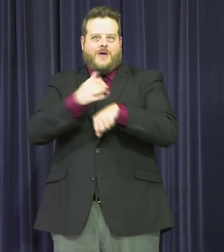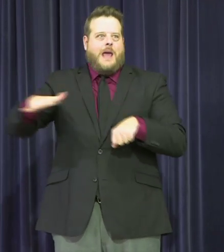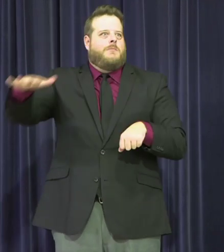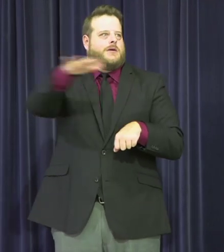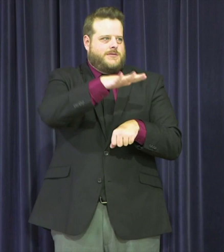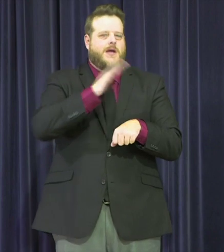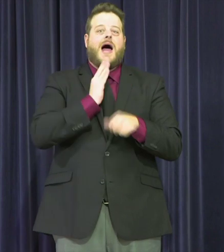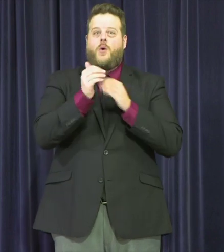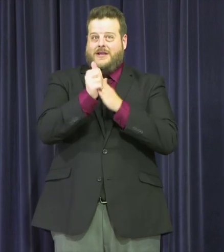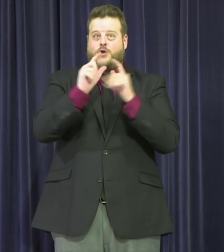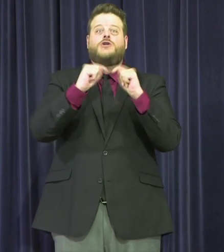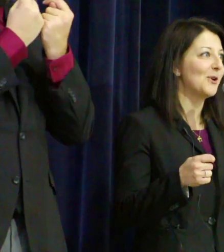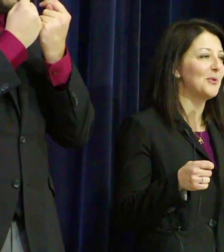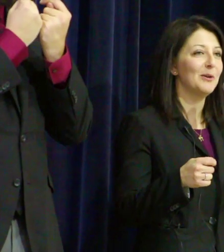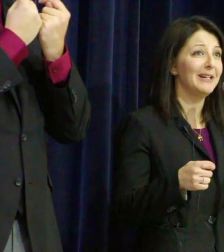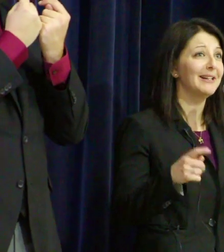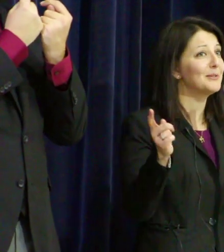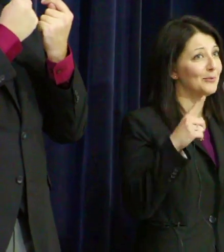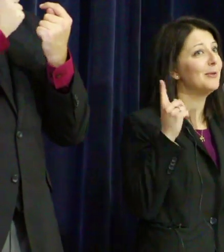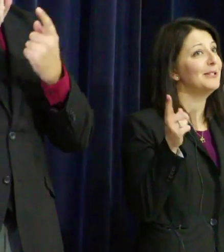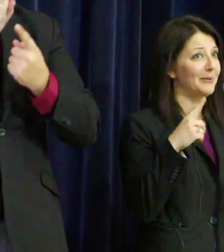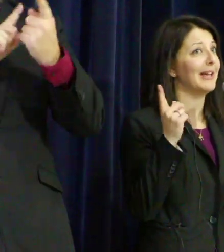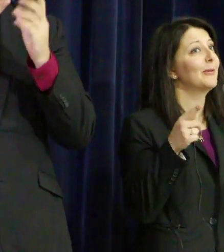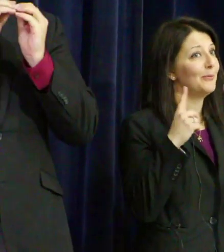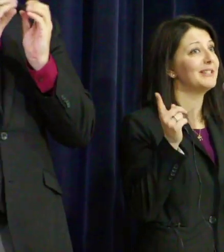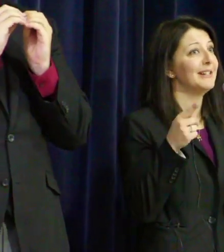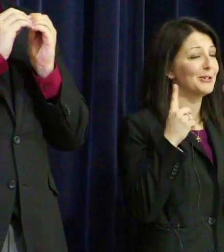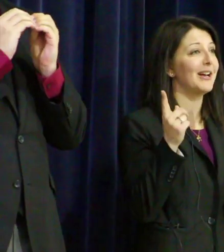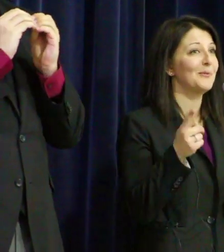Our leadership team when we have one on one meetings, we will be doing it with sneakers